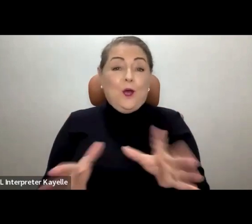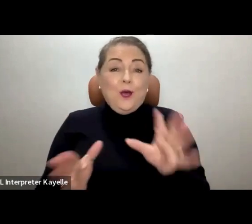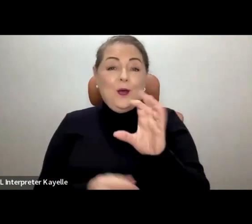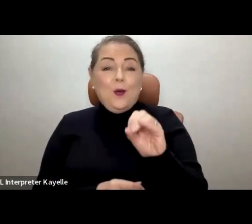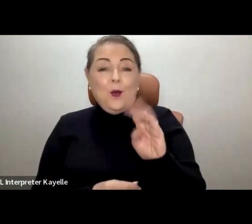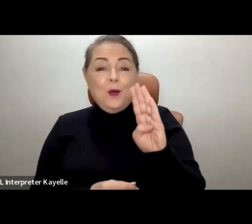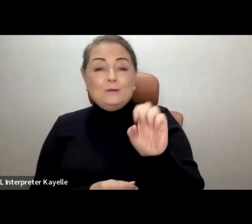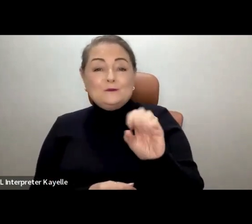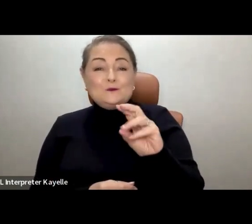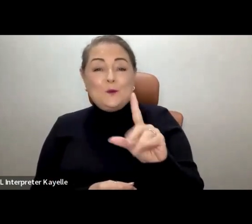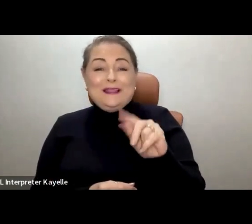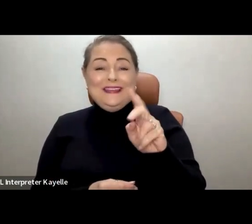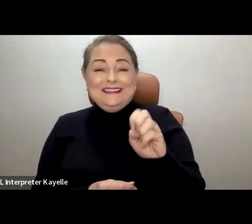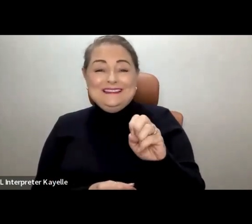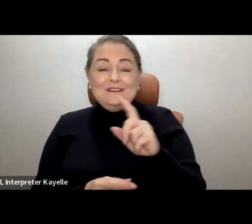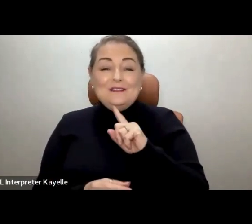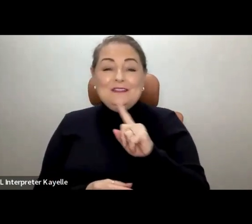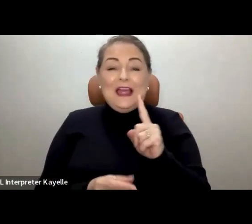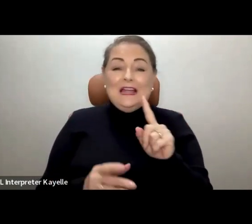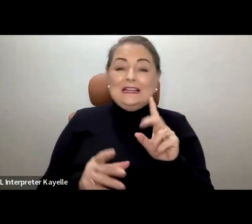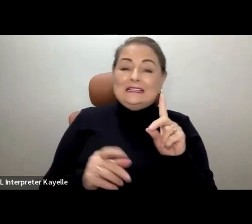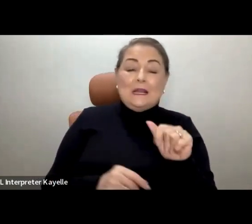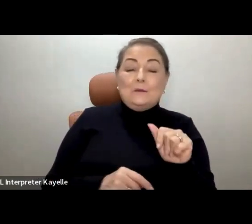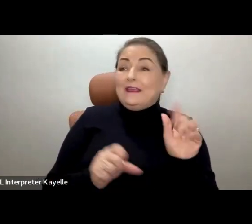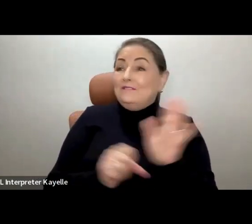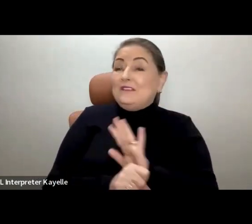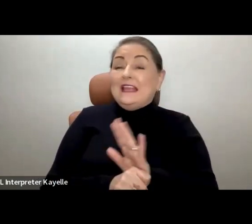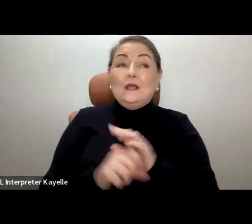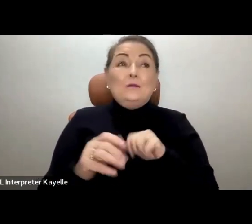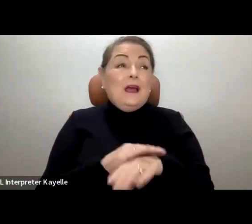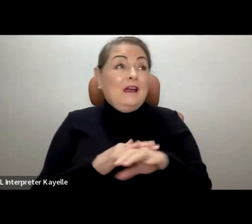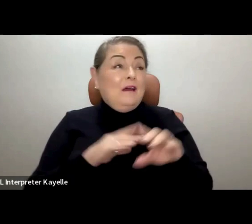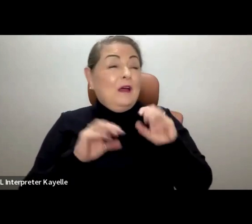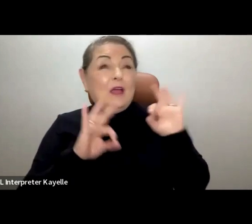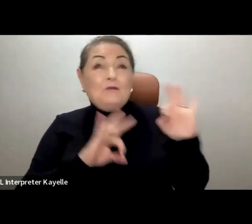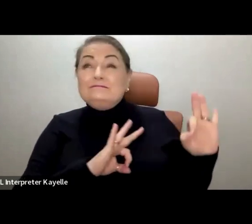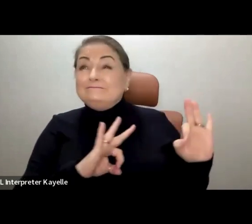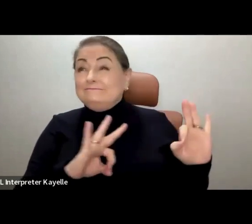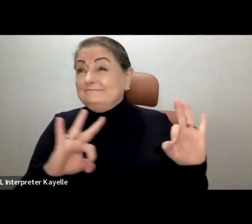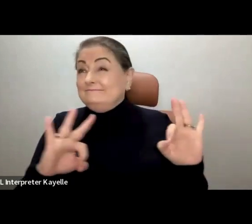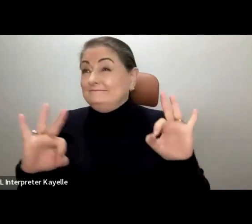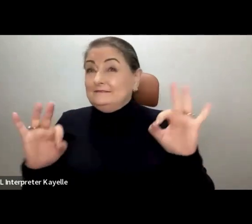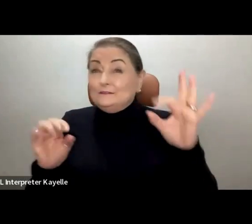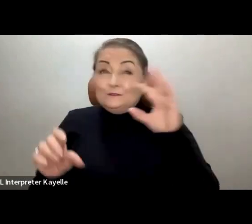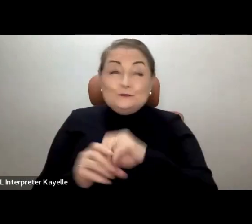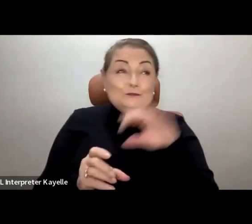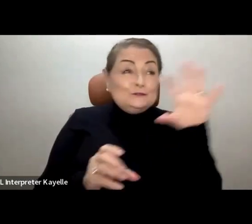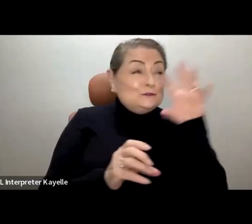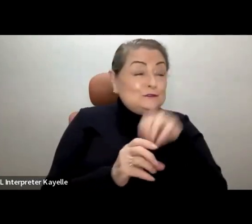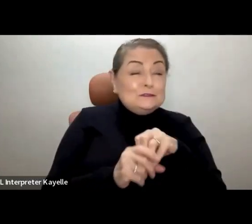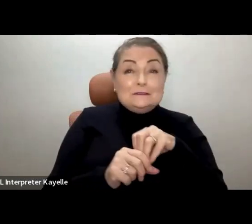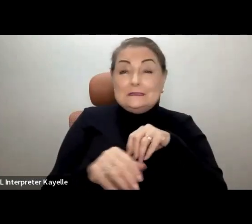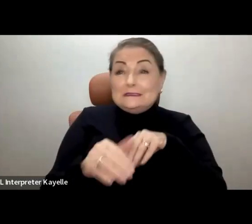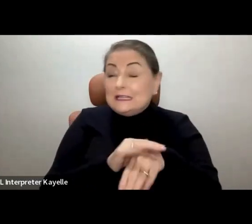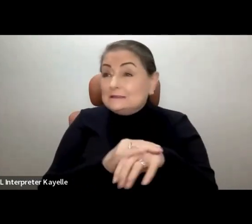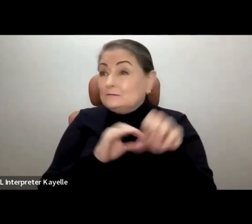disability films are everywhere, and being done correctly and inclusive and completely accessible, that you don't need